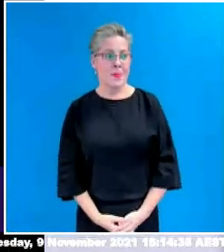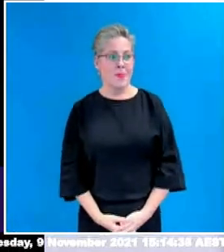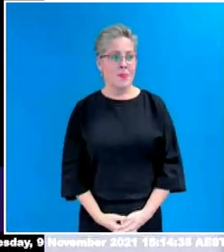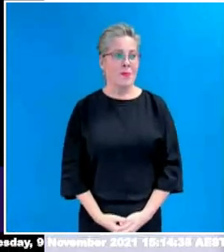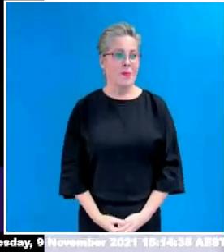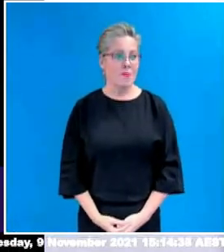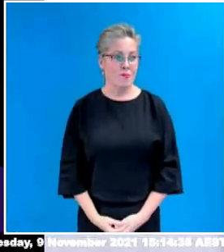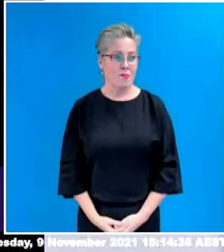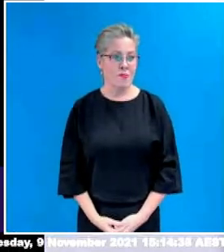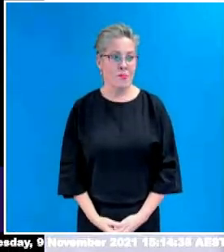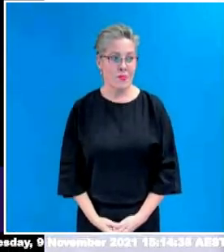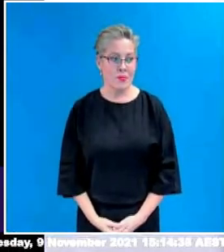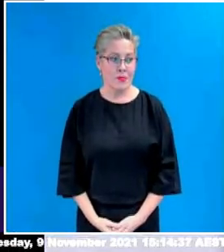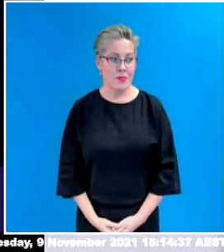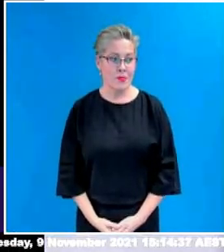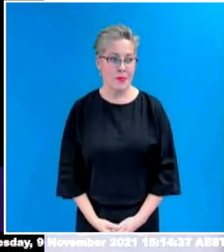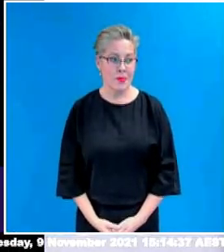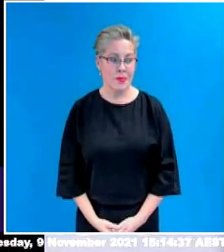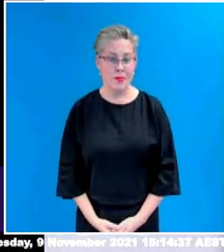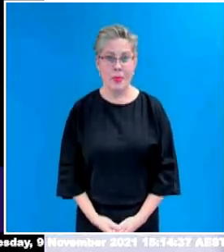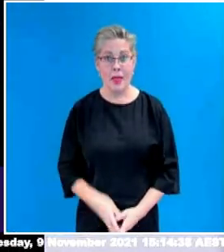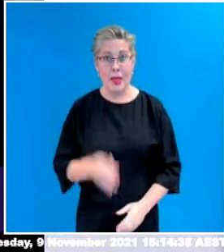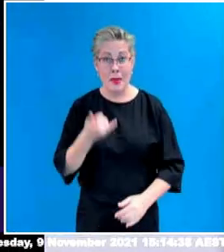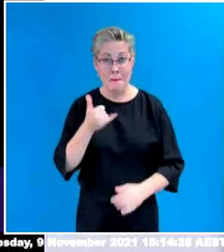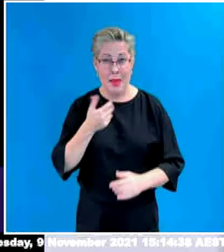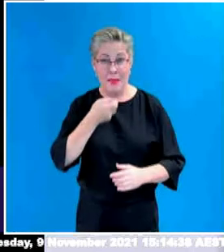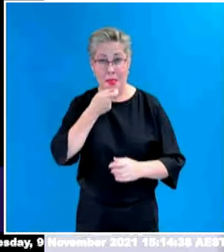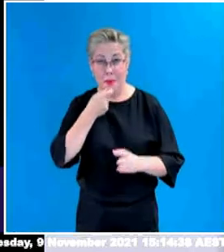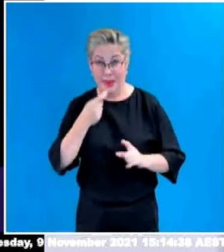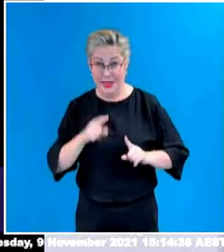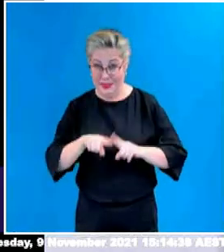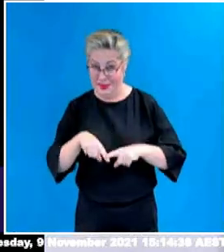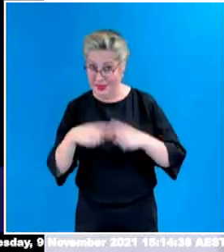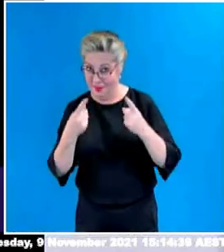I can't be sure I will repeat it in the exact words.